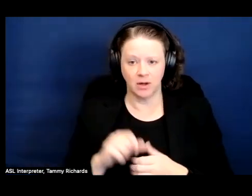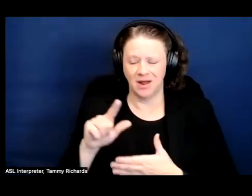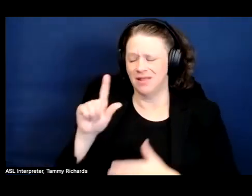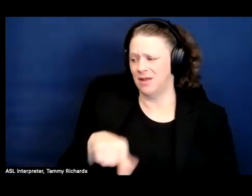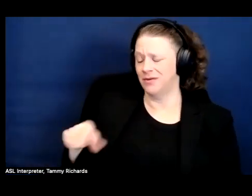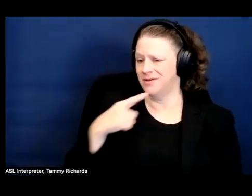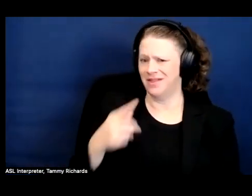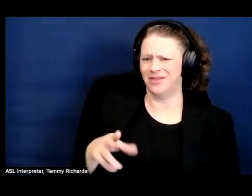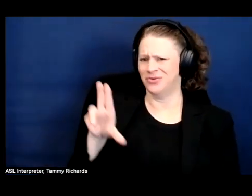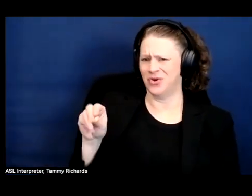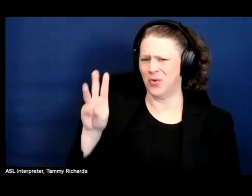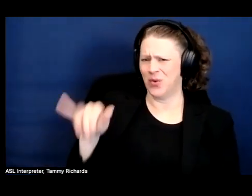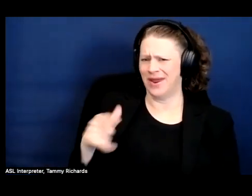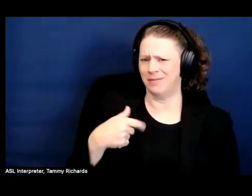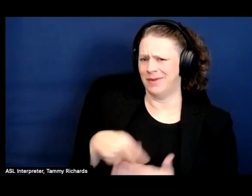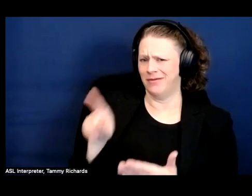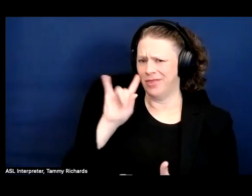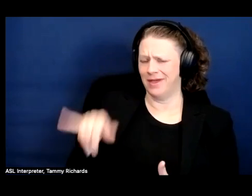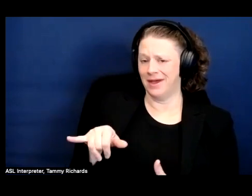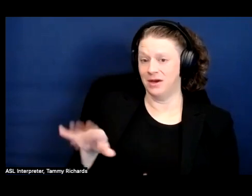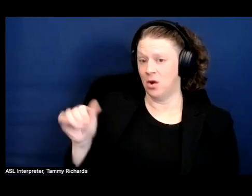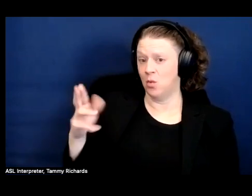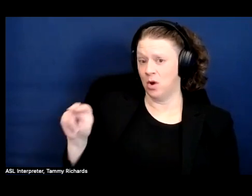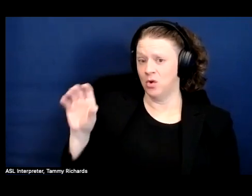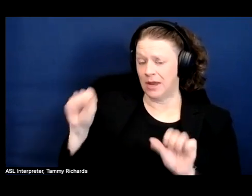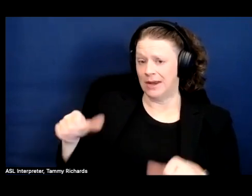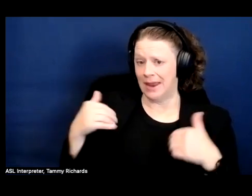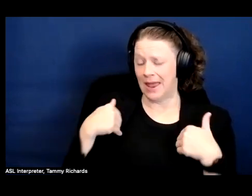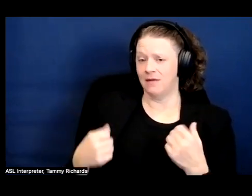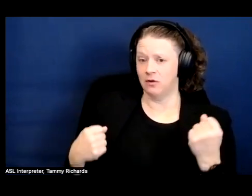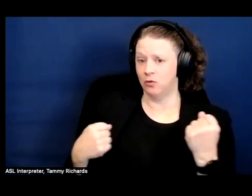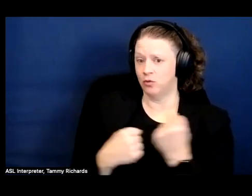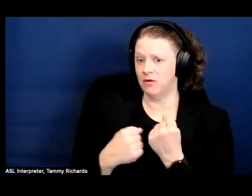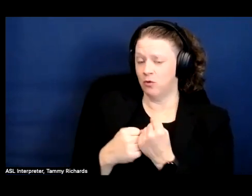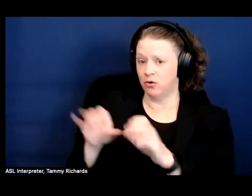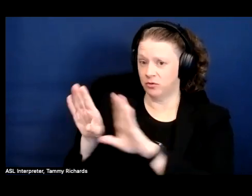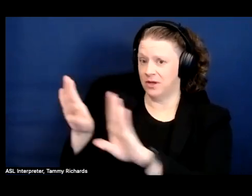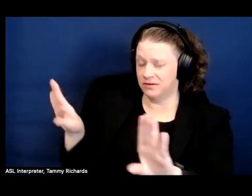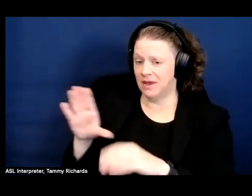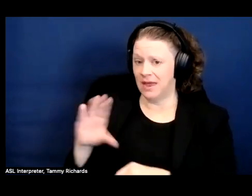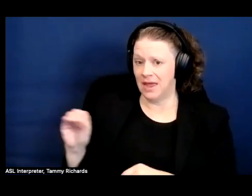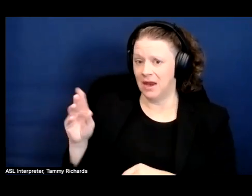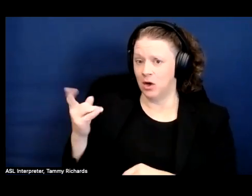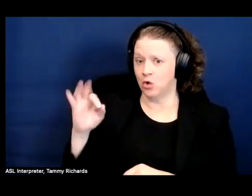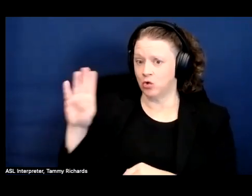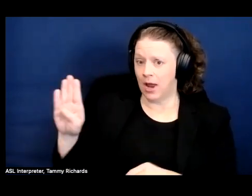And so actually making that opportunity a reality is part of the purpose of this.